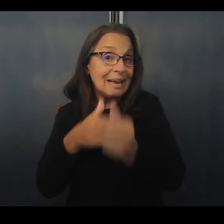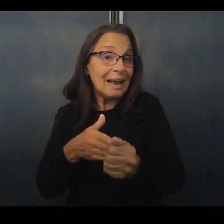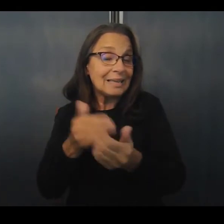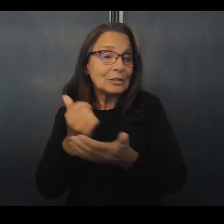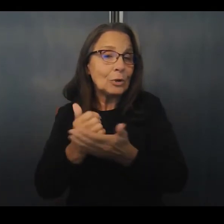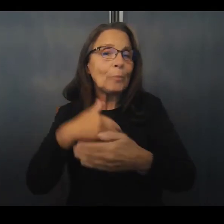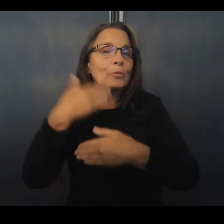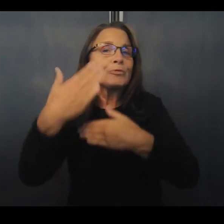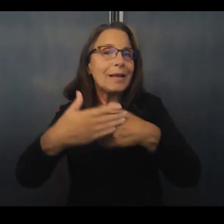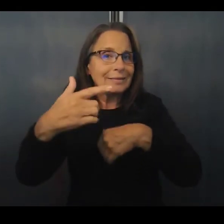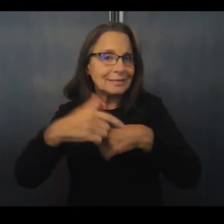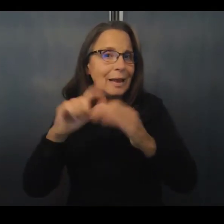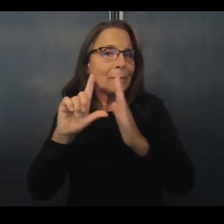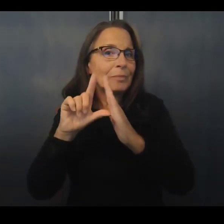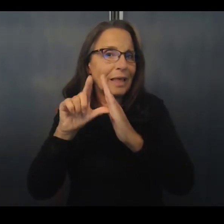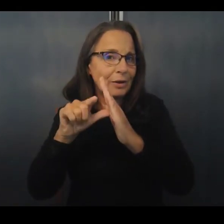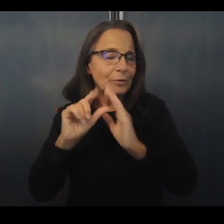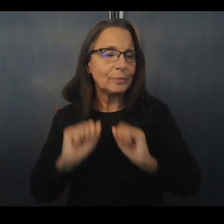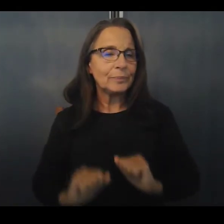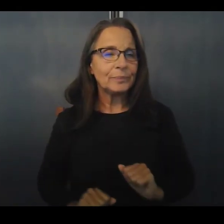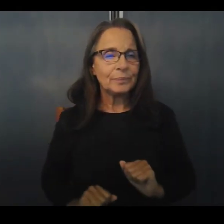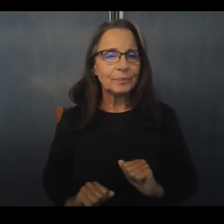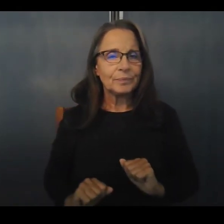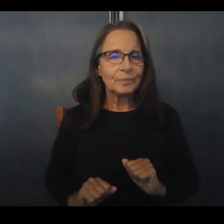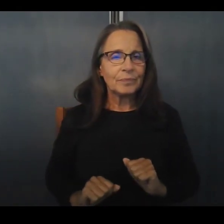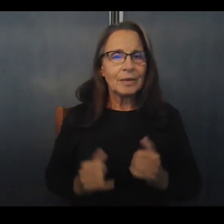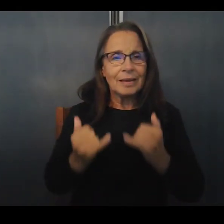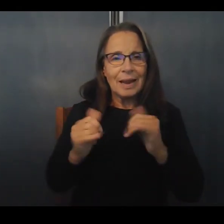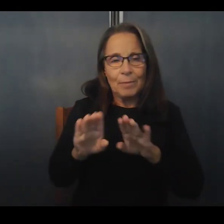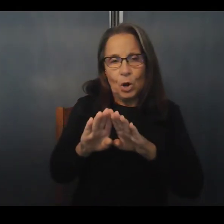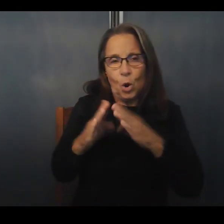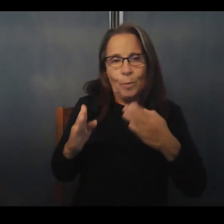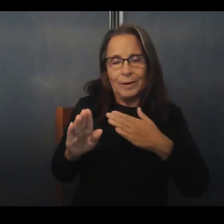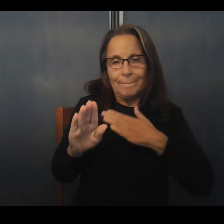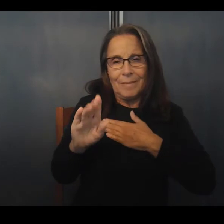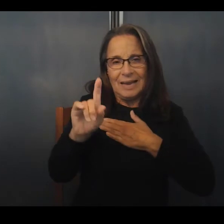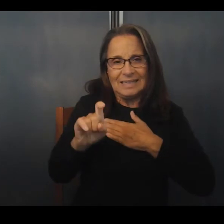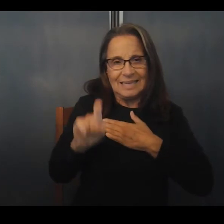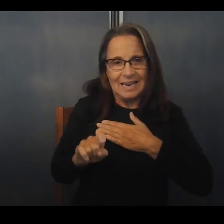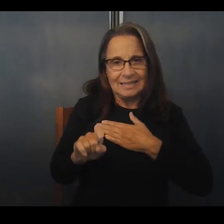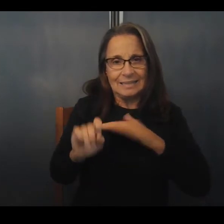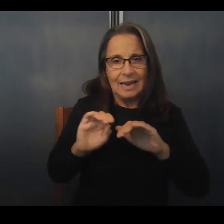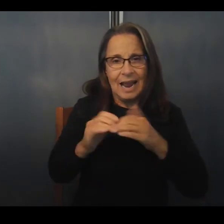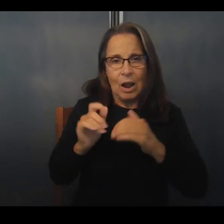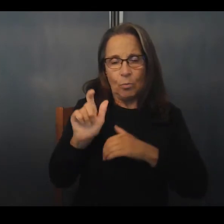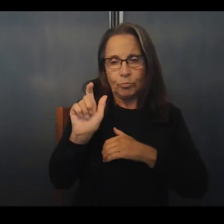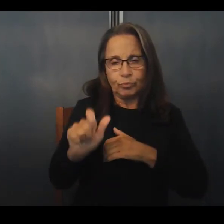later assessments that you may have so I will open up my test by clicking on the name of the test and